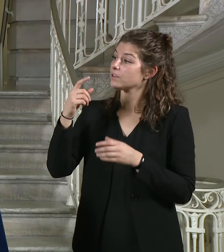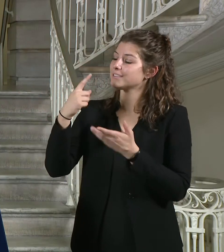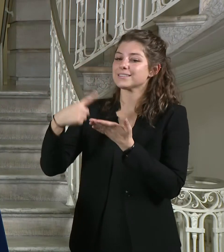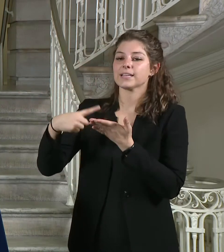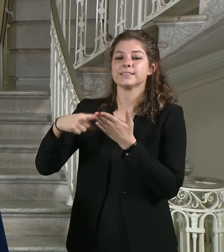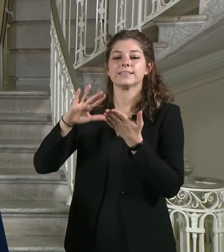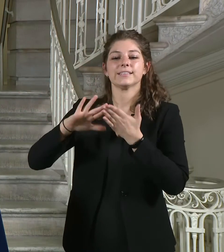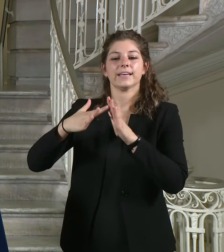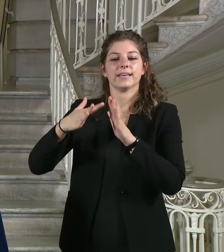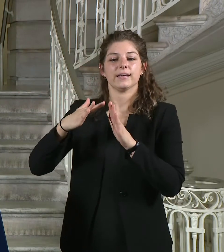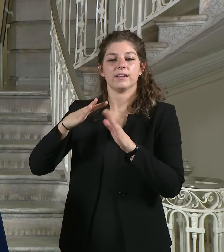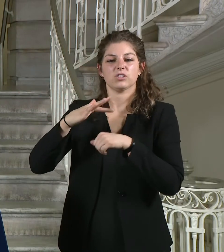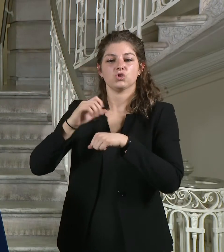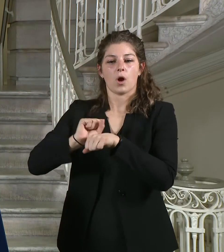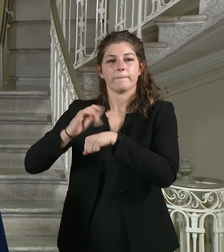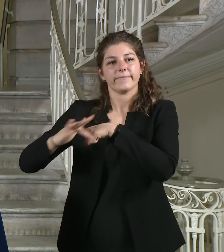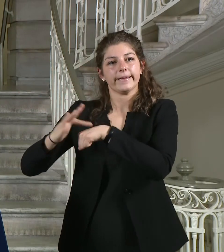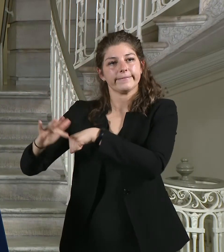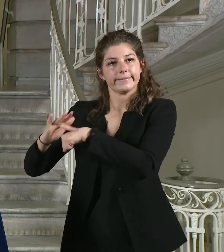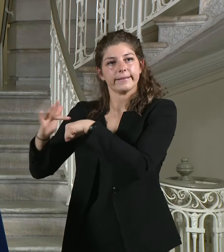MUCH THEN WE CAN DO THAT. UNTIL THEN I CANNOT.